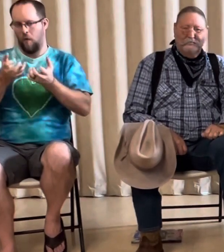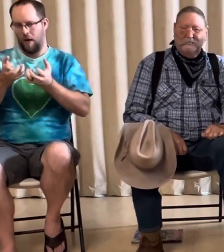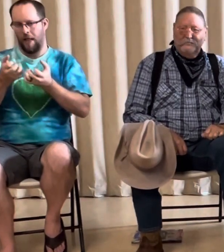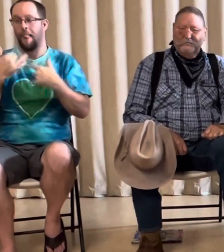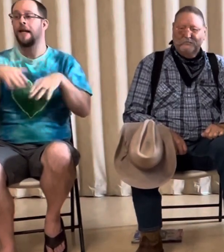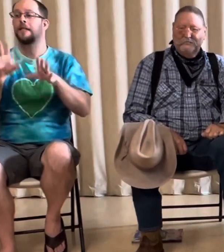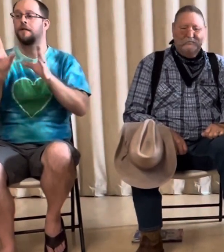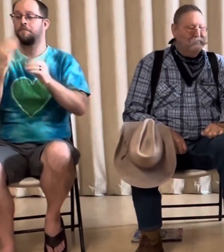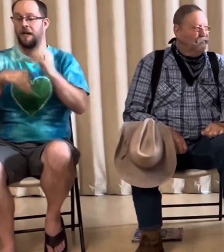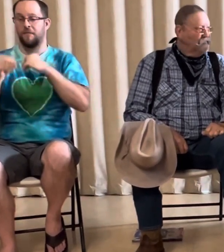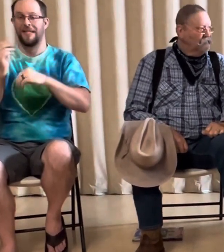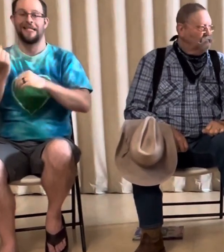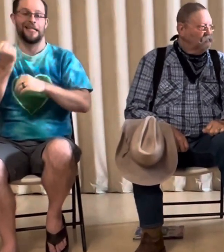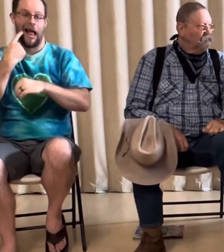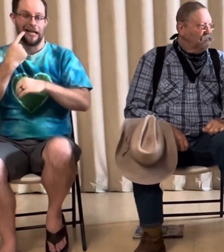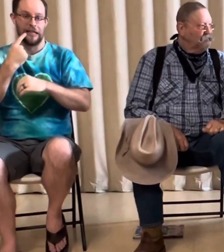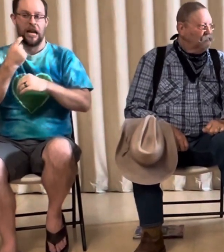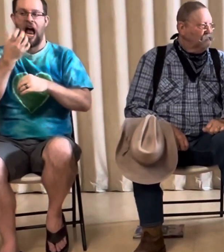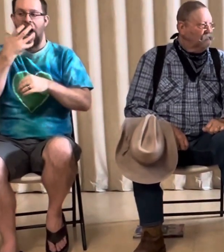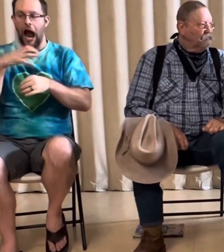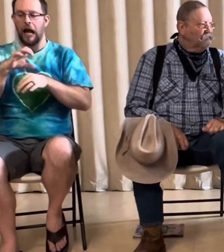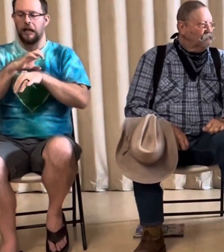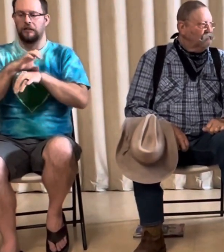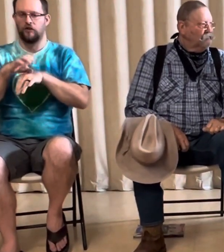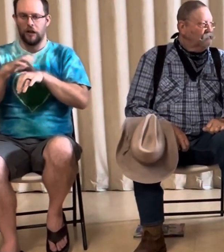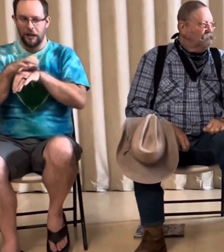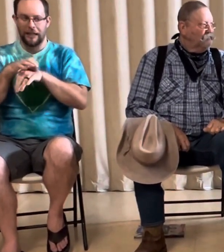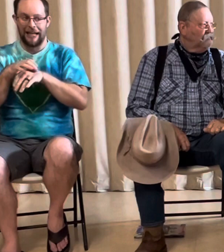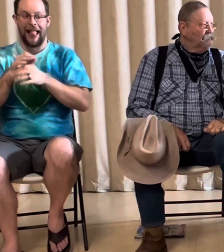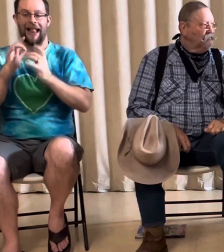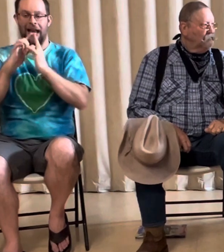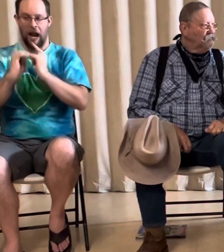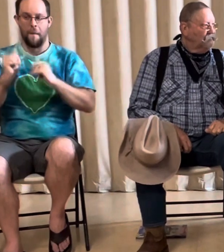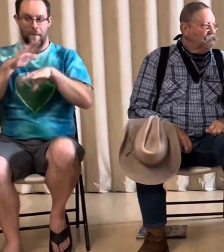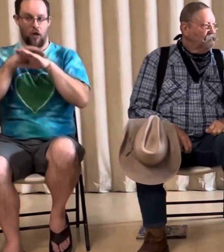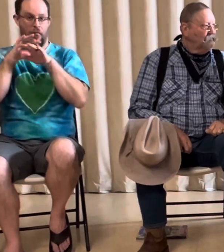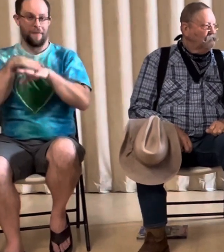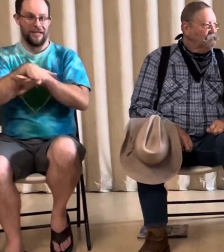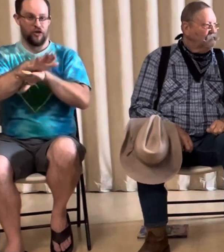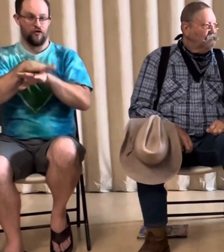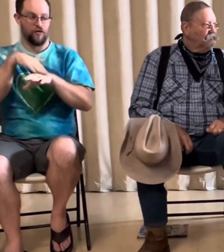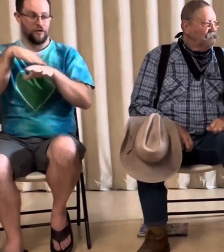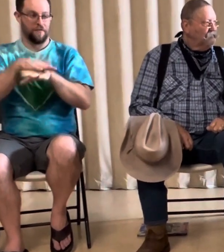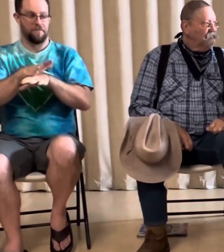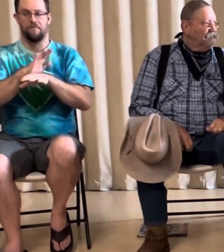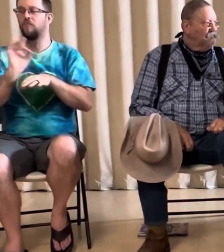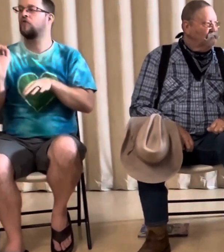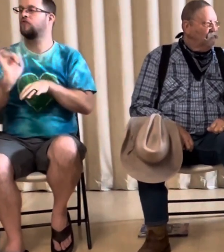some snacks and hot cocoa and then camp on the beach, just like Gramps and I used to."